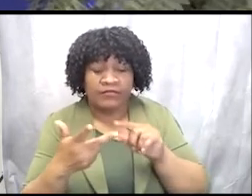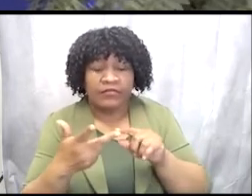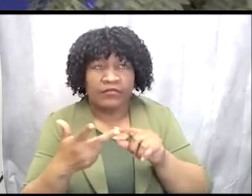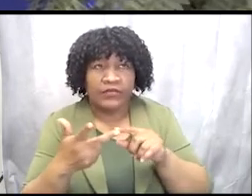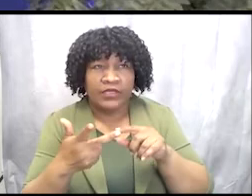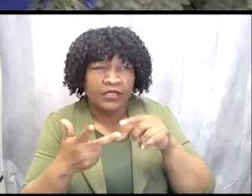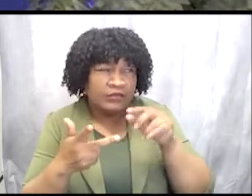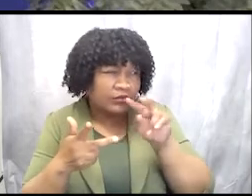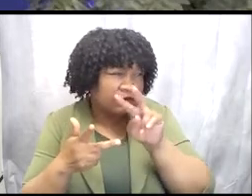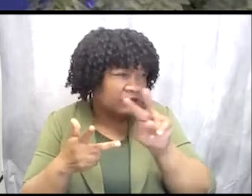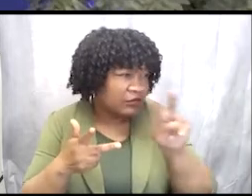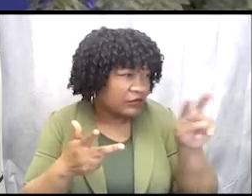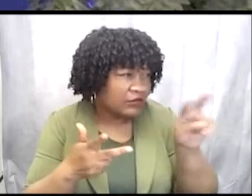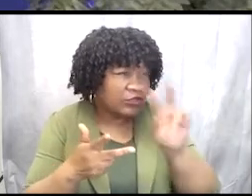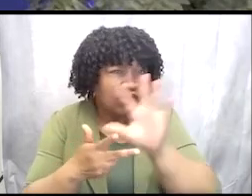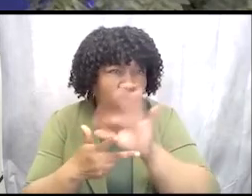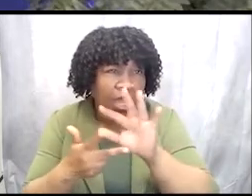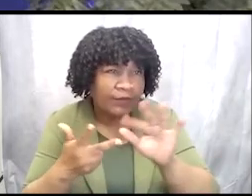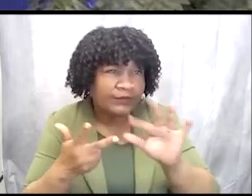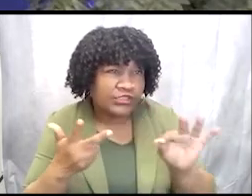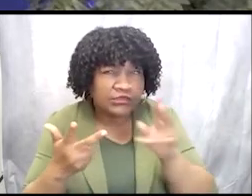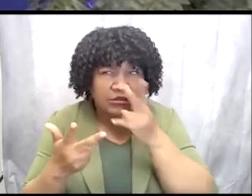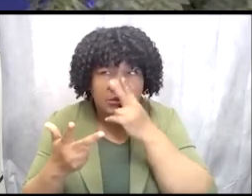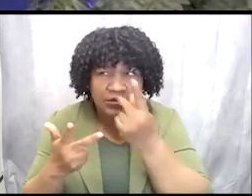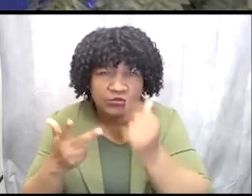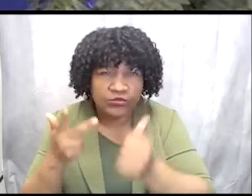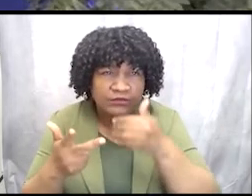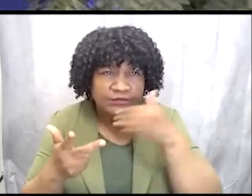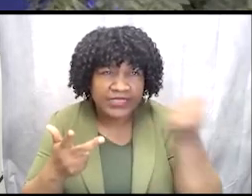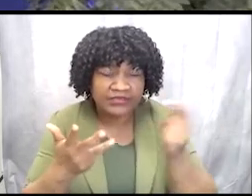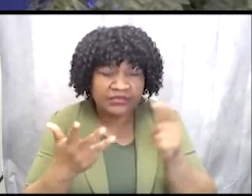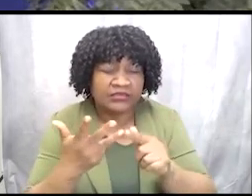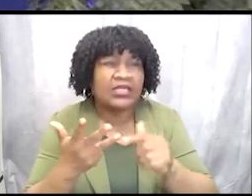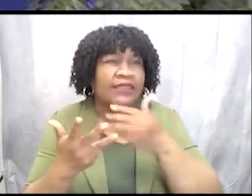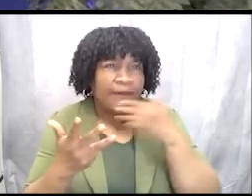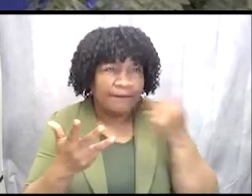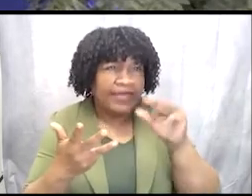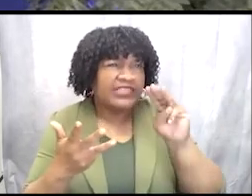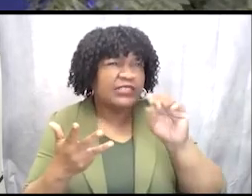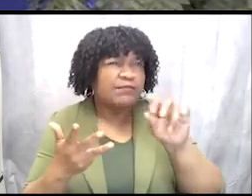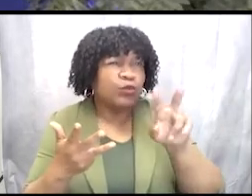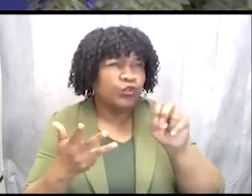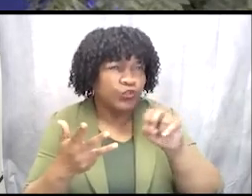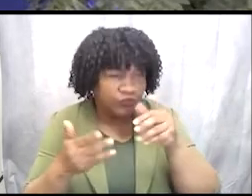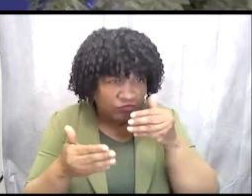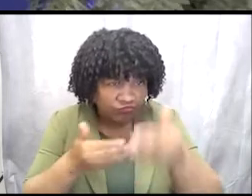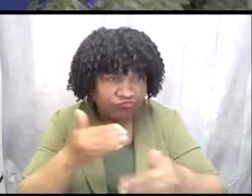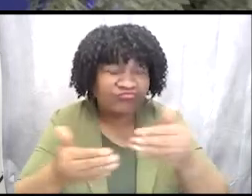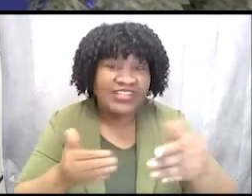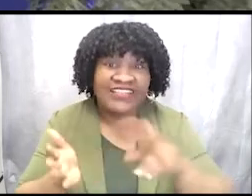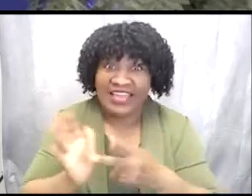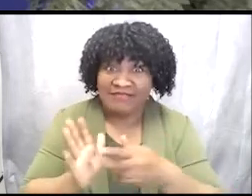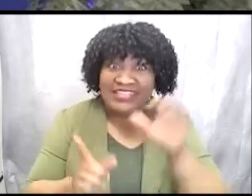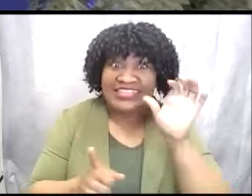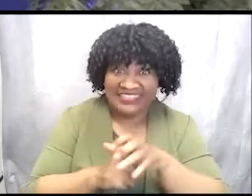weigh all of his options and then make his best move." [Sonya] Come on now. That's the chess champion- - This was the chess champion.